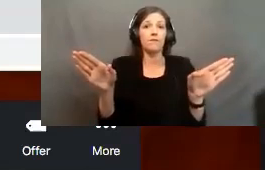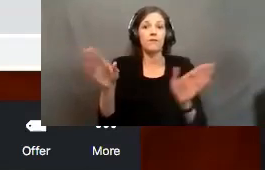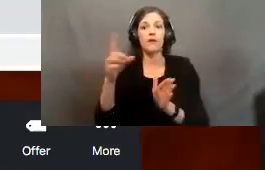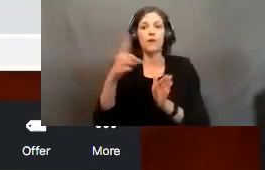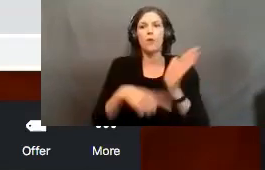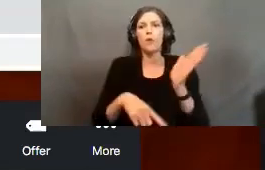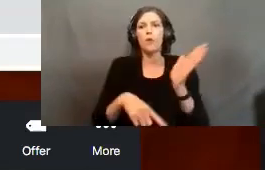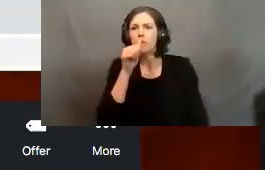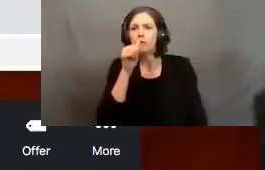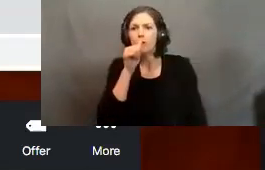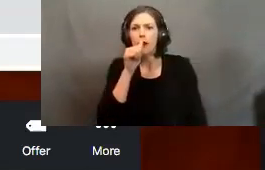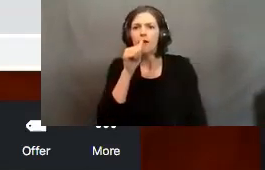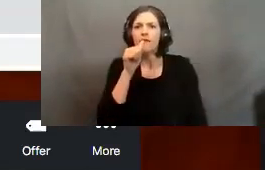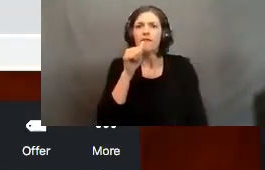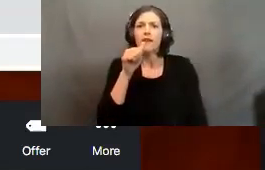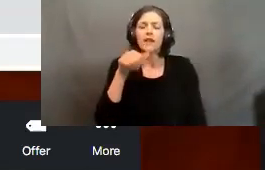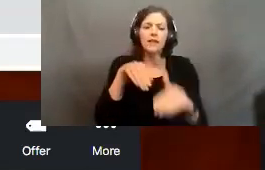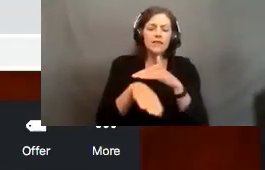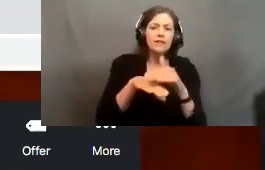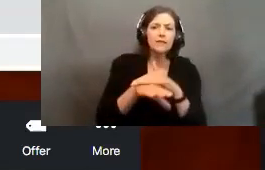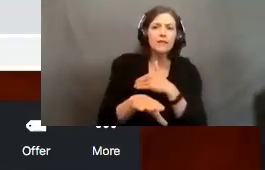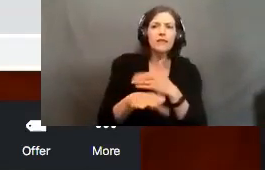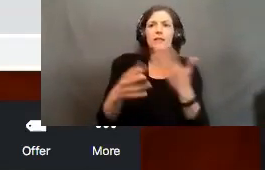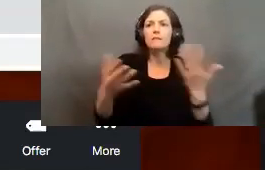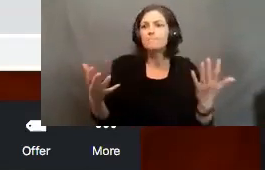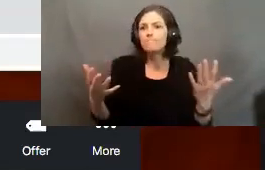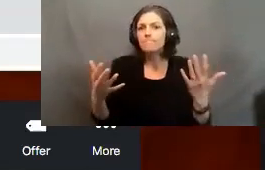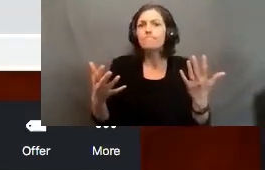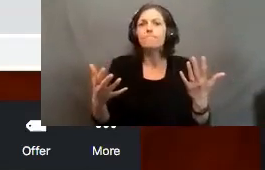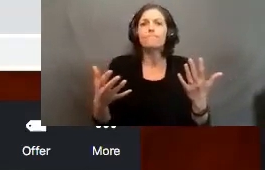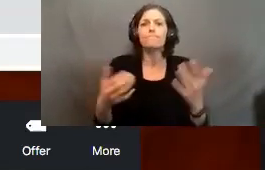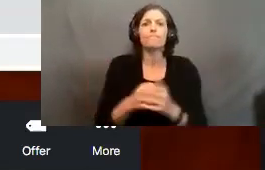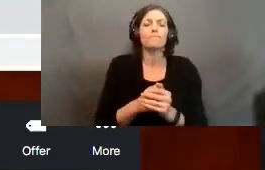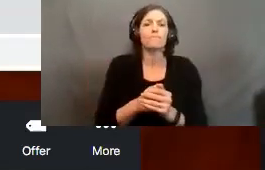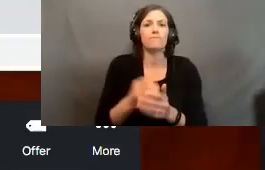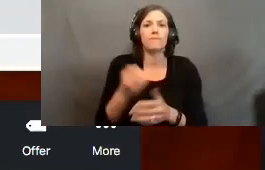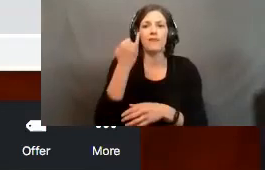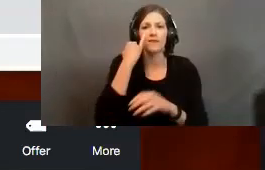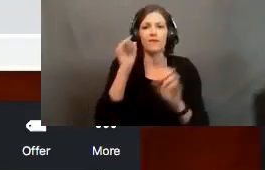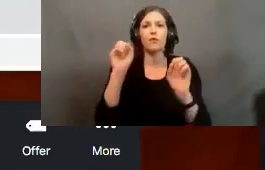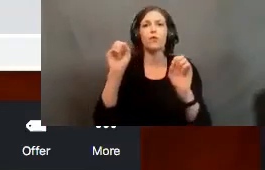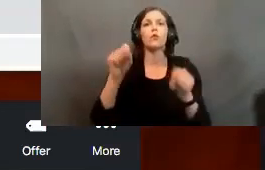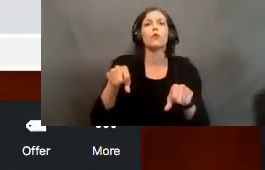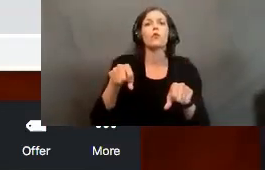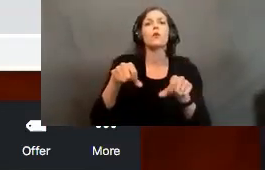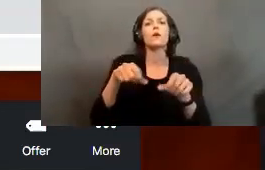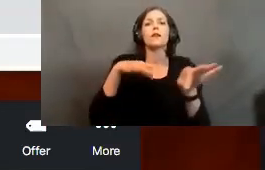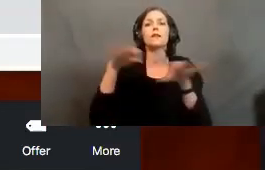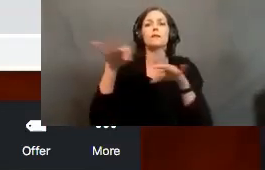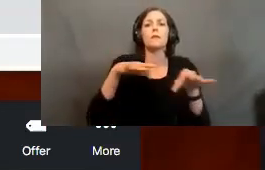12:38:45 accessibility is and if you could actually touch on the platform chat. I think that would answer a lot of 12:38:48 questions.